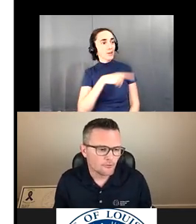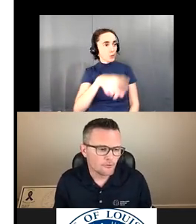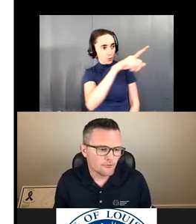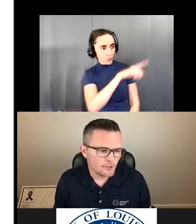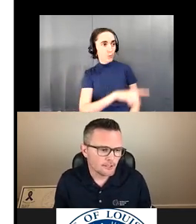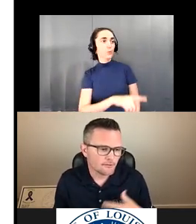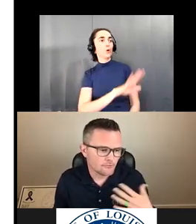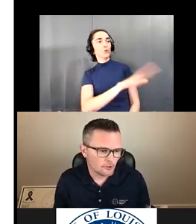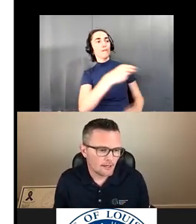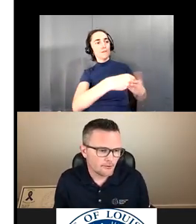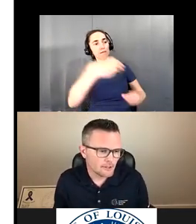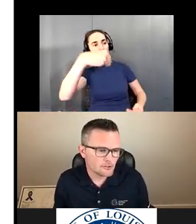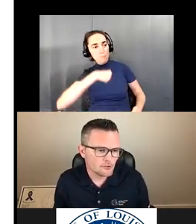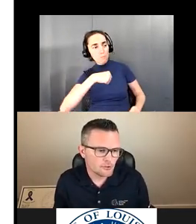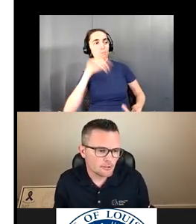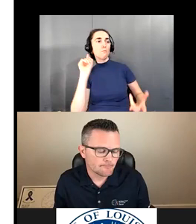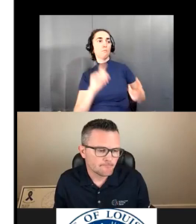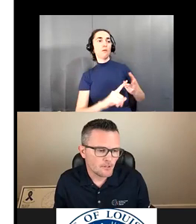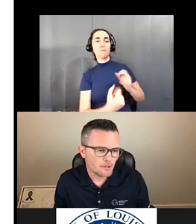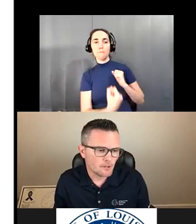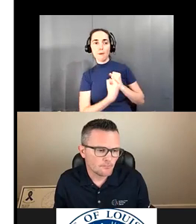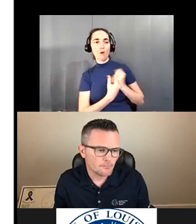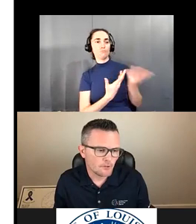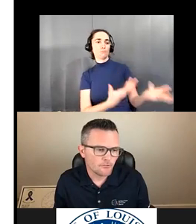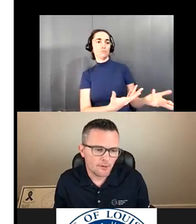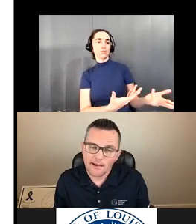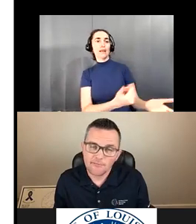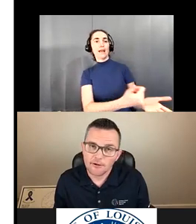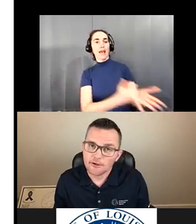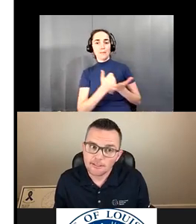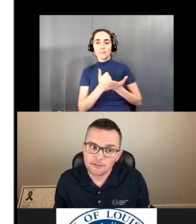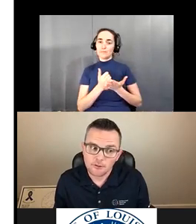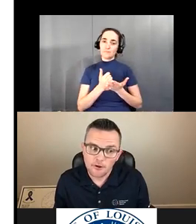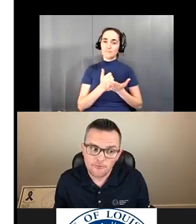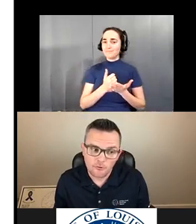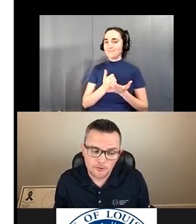for the funding and for allowing us to hopefully may have better interactions with law enforcement